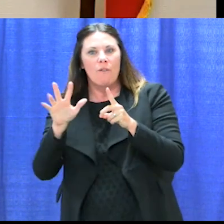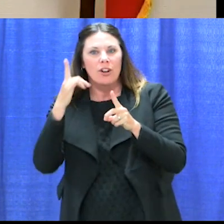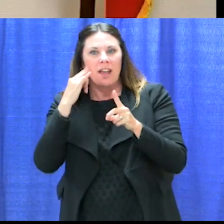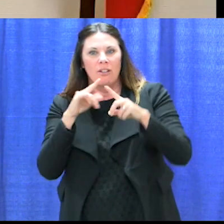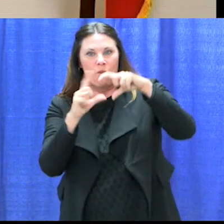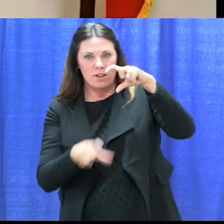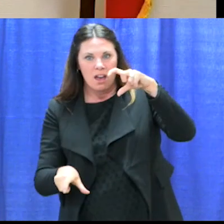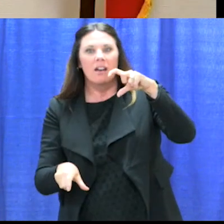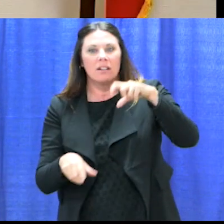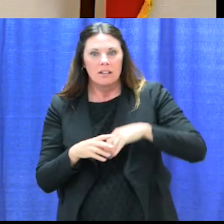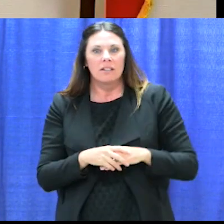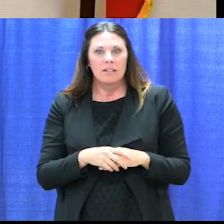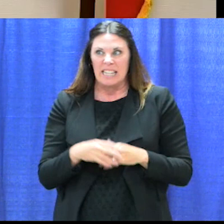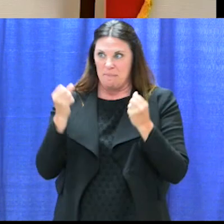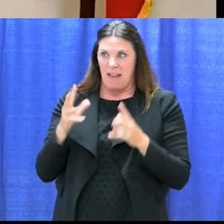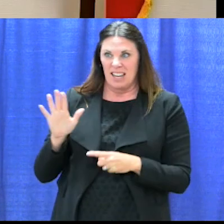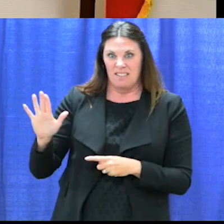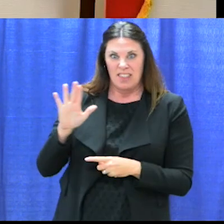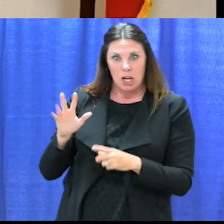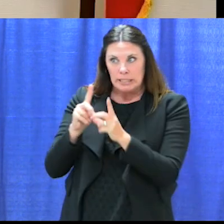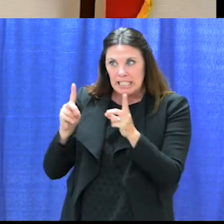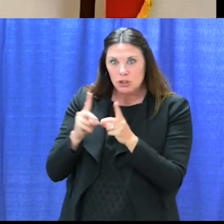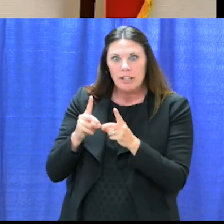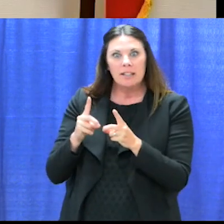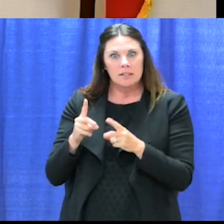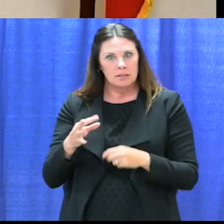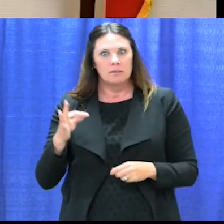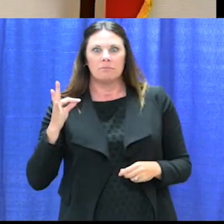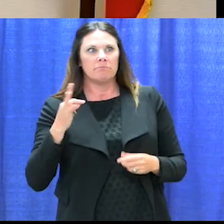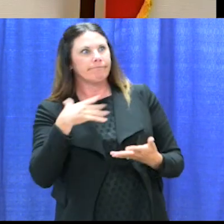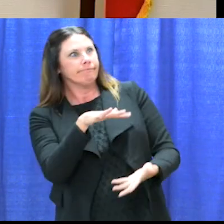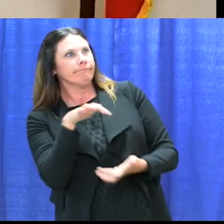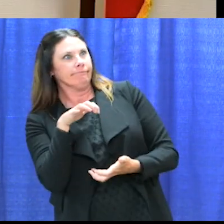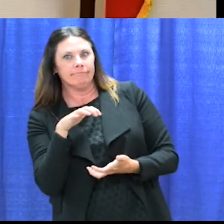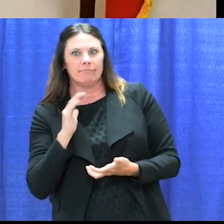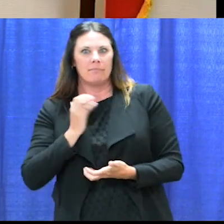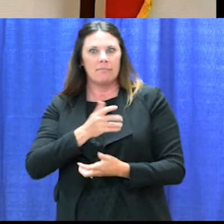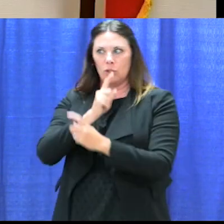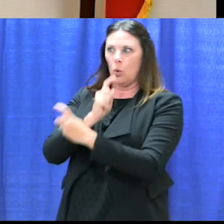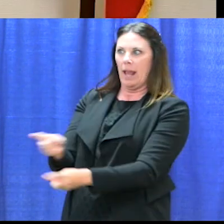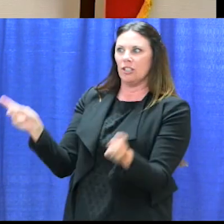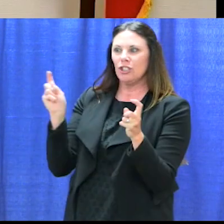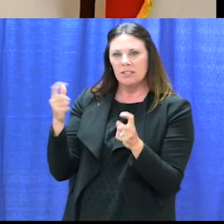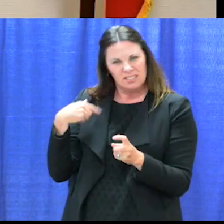of your of your districts are the beneficiaries of the donations in the places where we know the support is needed the most.